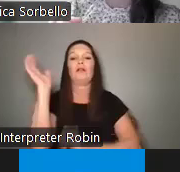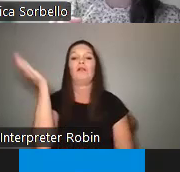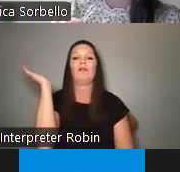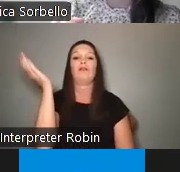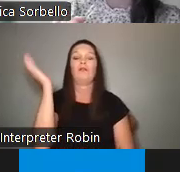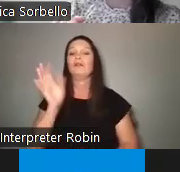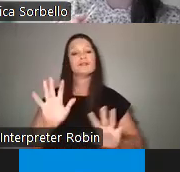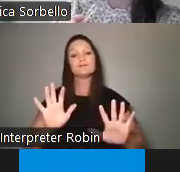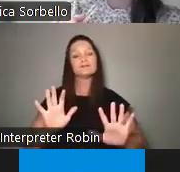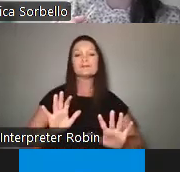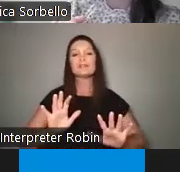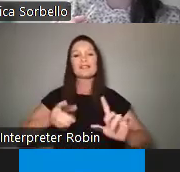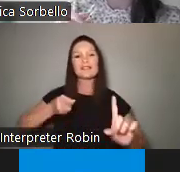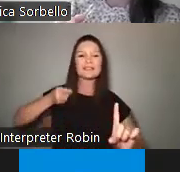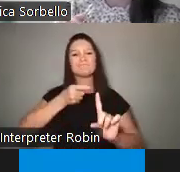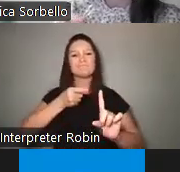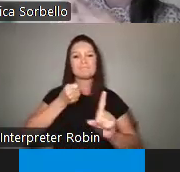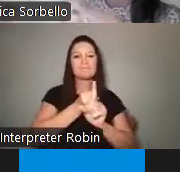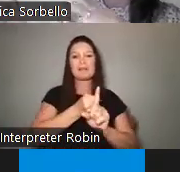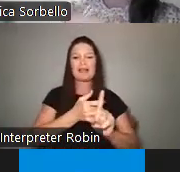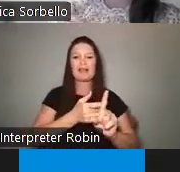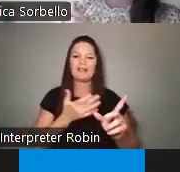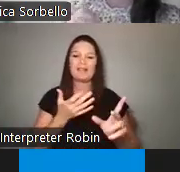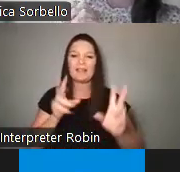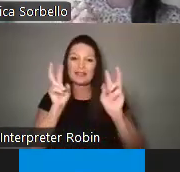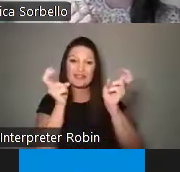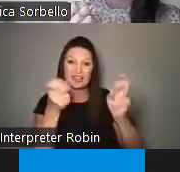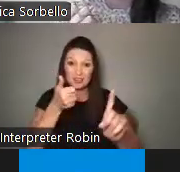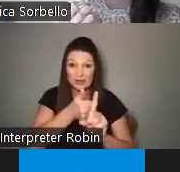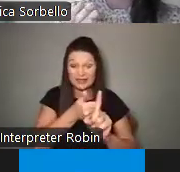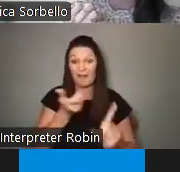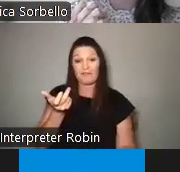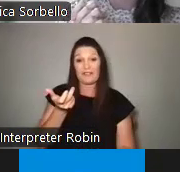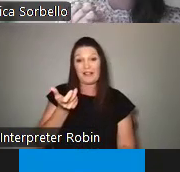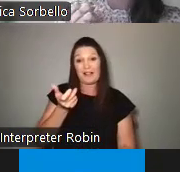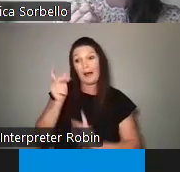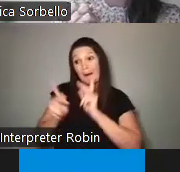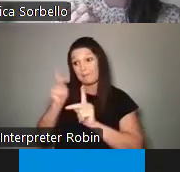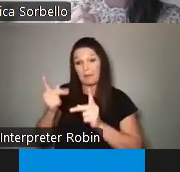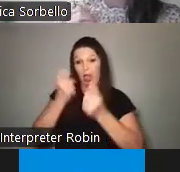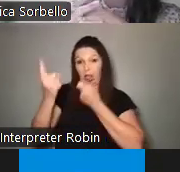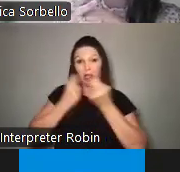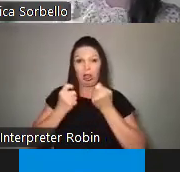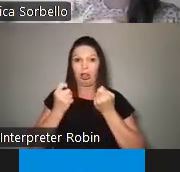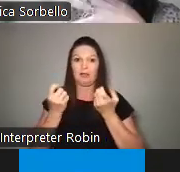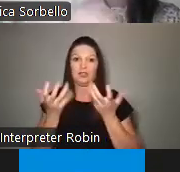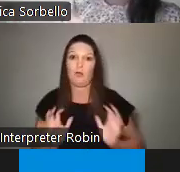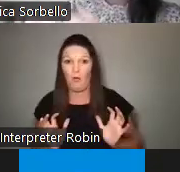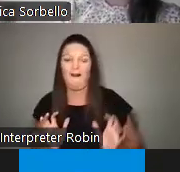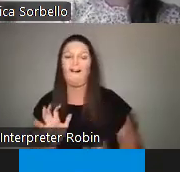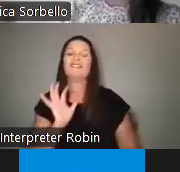longer wanted to ask me this again. In the last few years, I have been able to think about that more, again